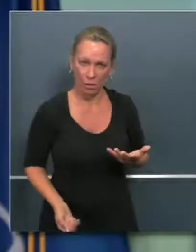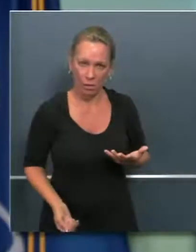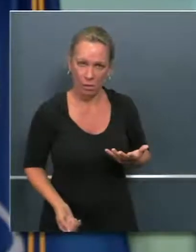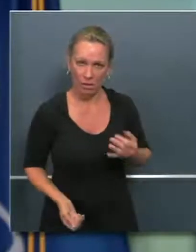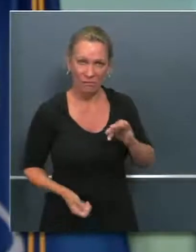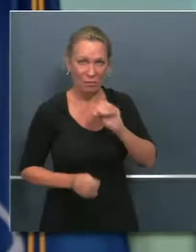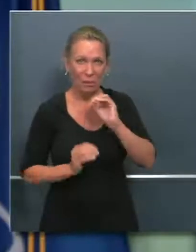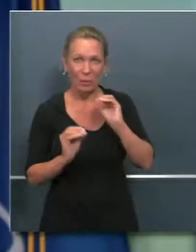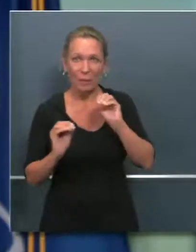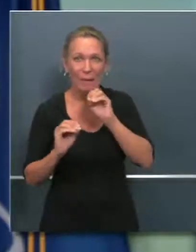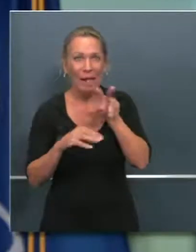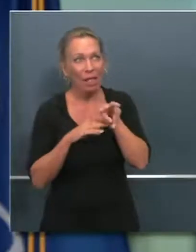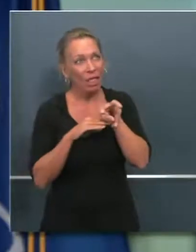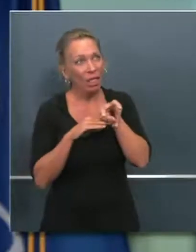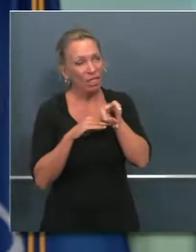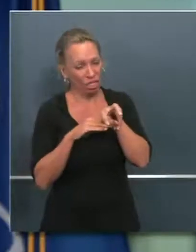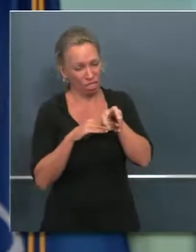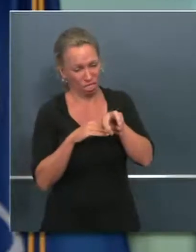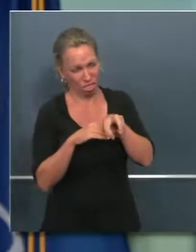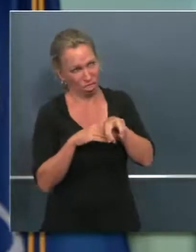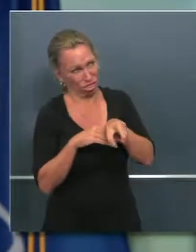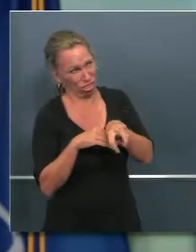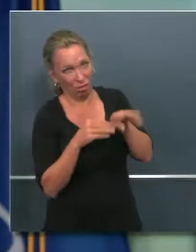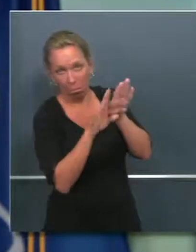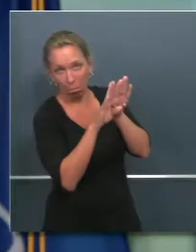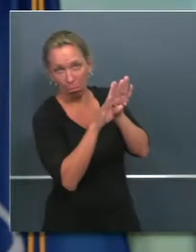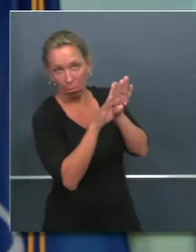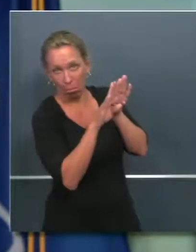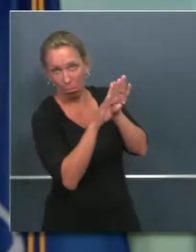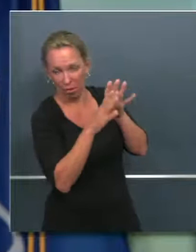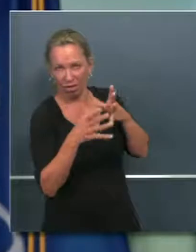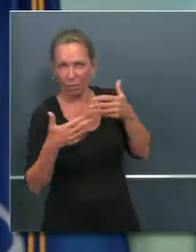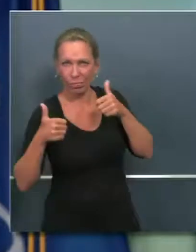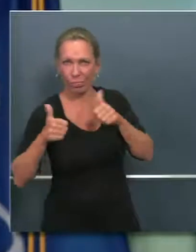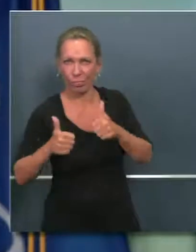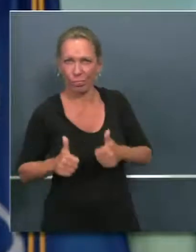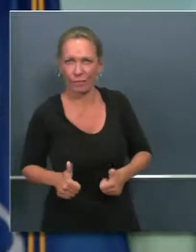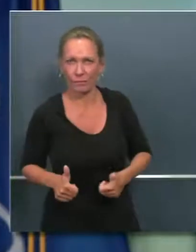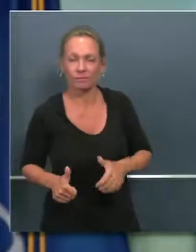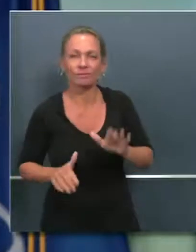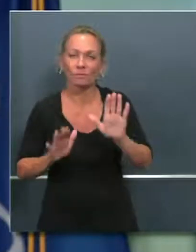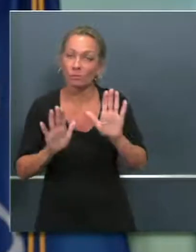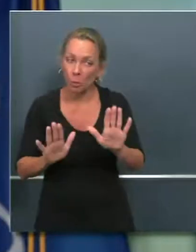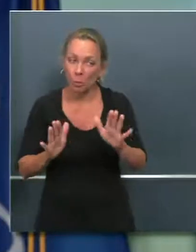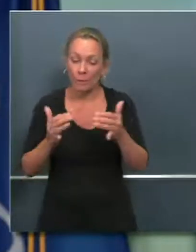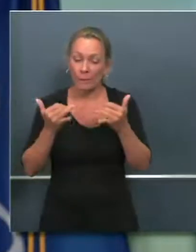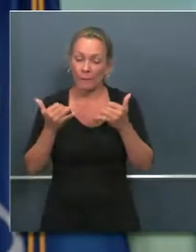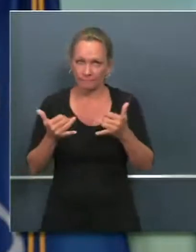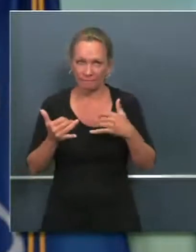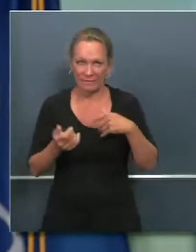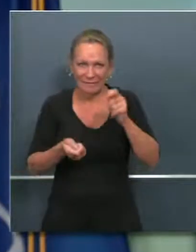point where it can be done in a safer way so that is the purpose of having that facility guidance